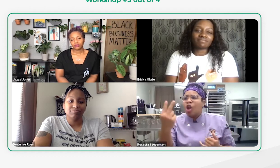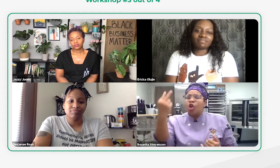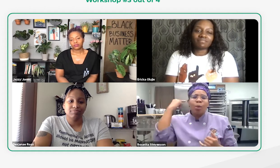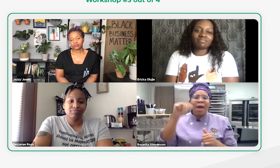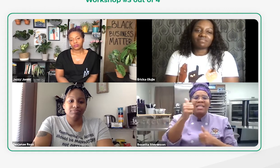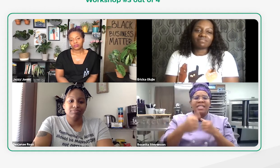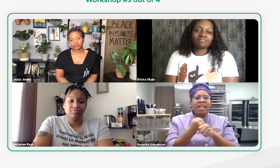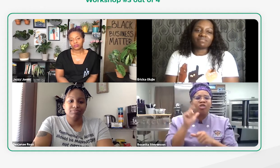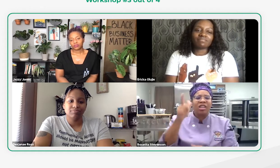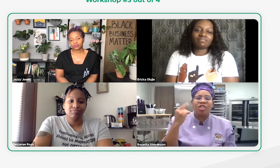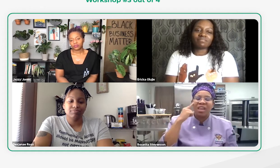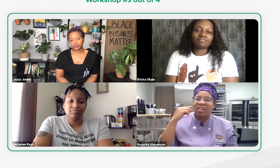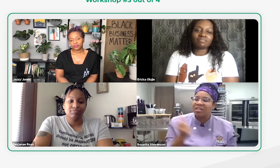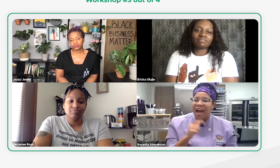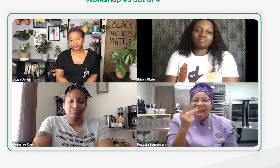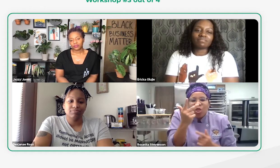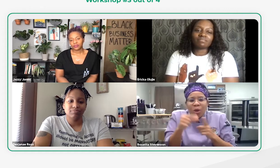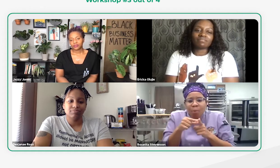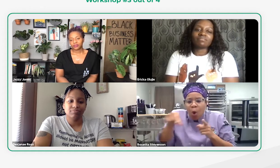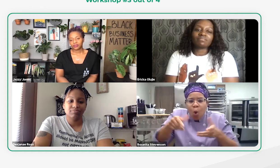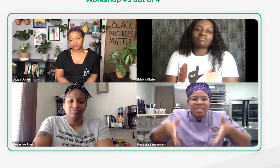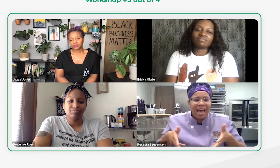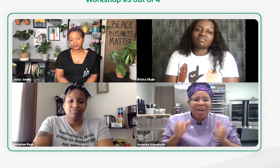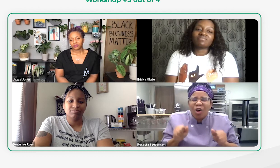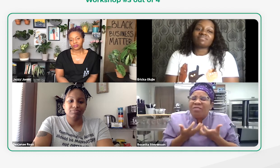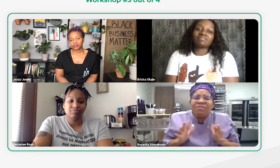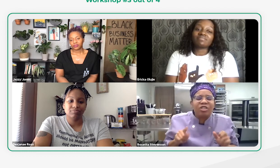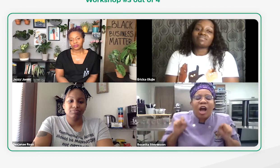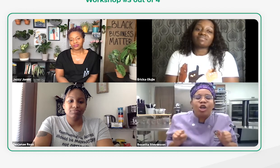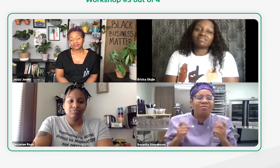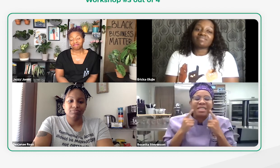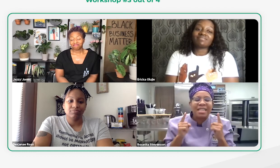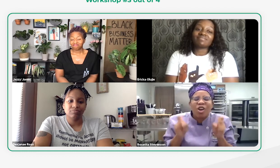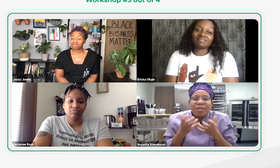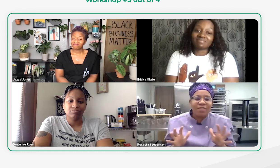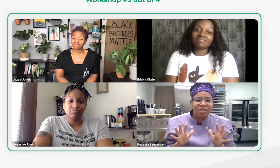if you give up now when you look back ten years from now you'll say I have three more courses to